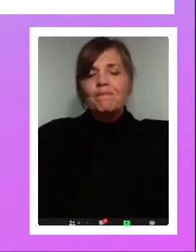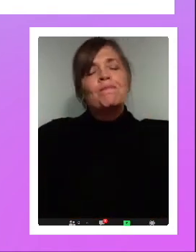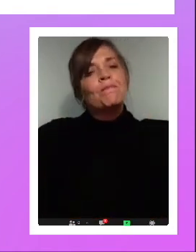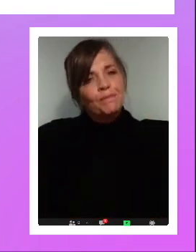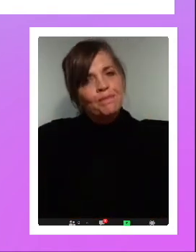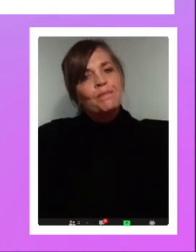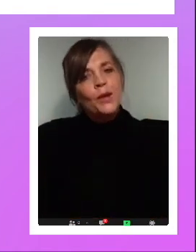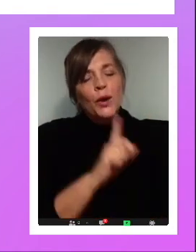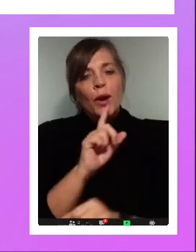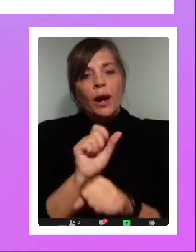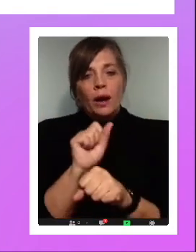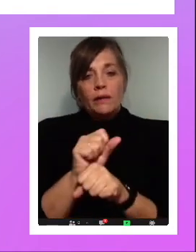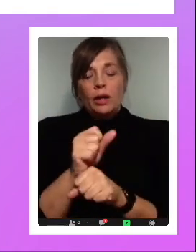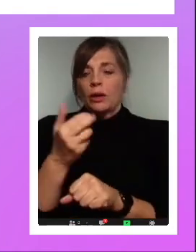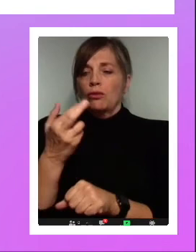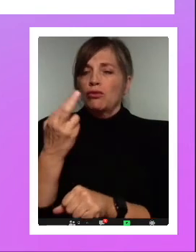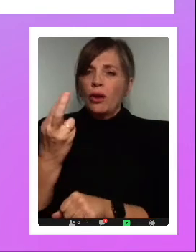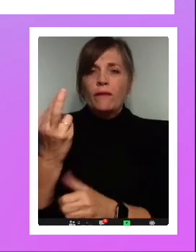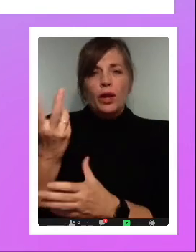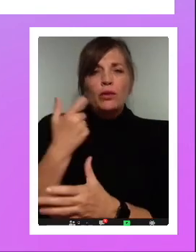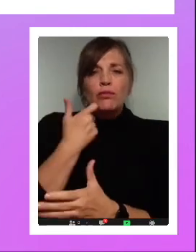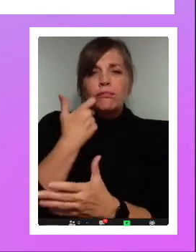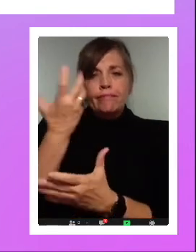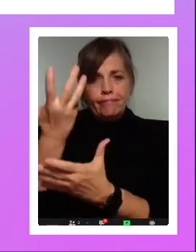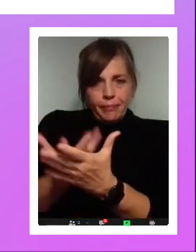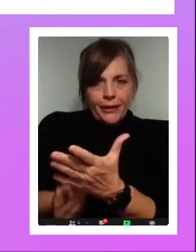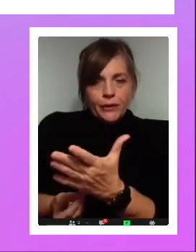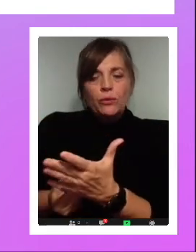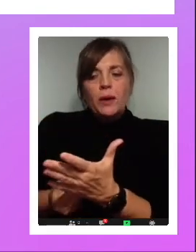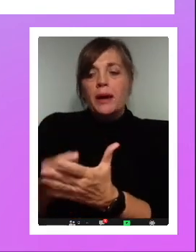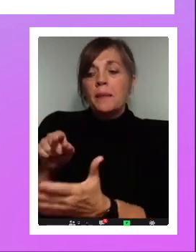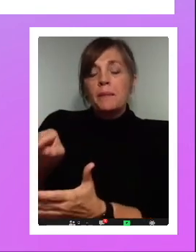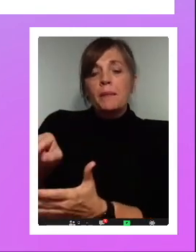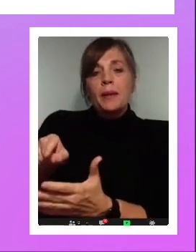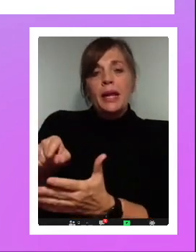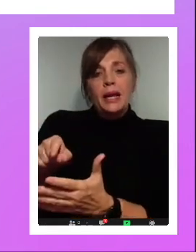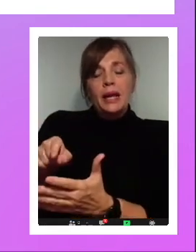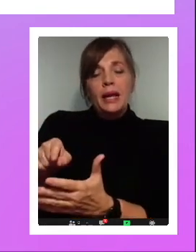who's passed away now but he was losing his sight